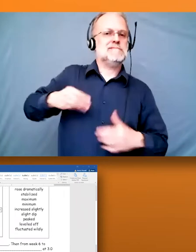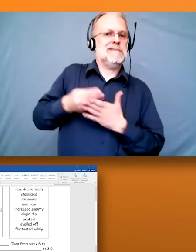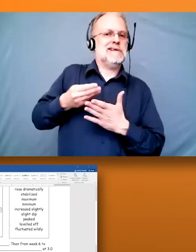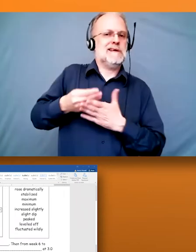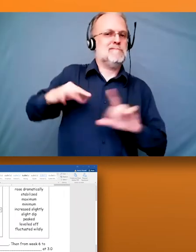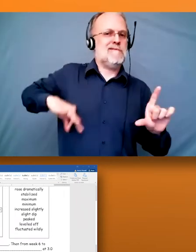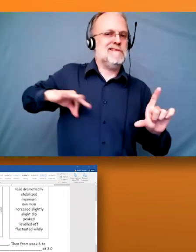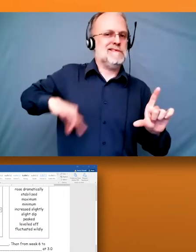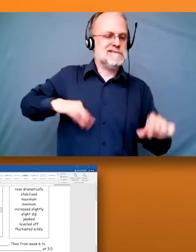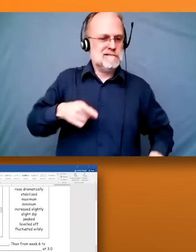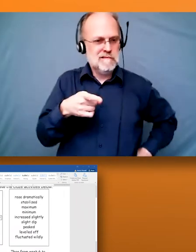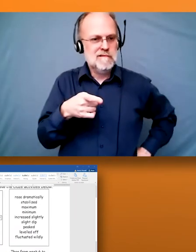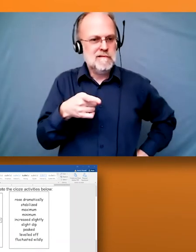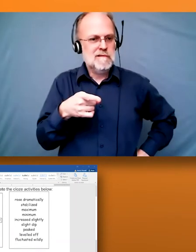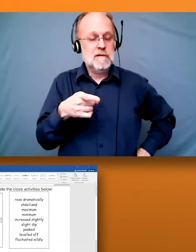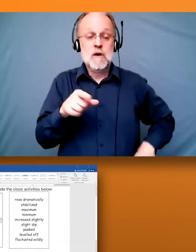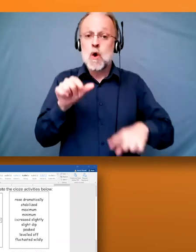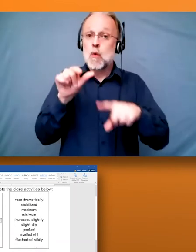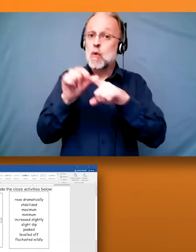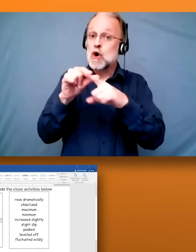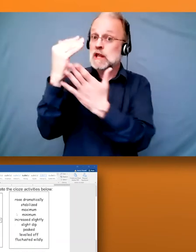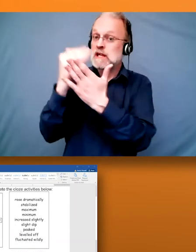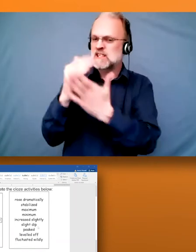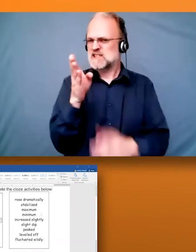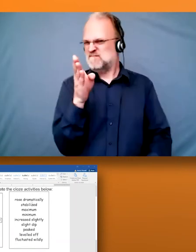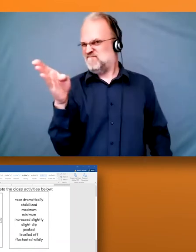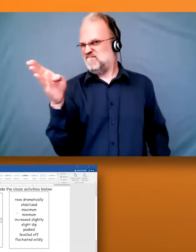So you have your word list here.